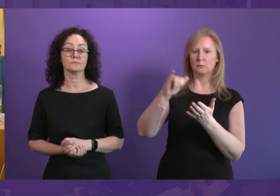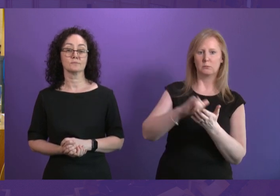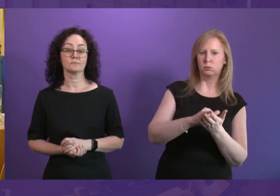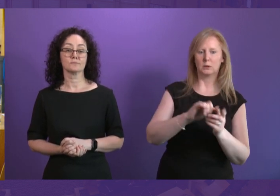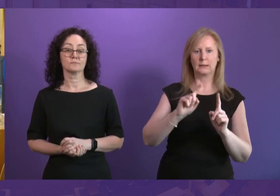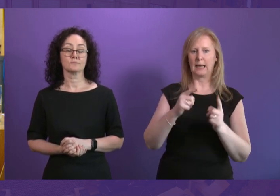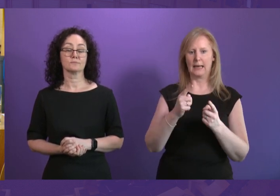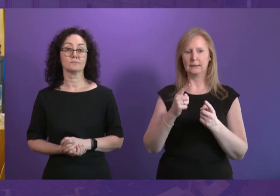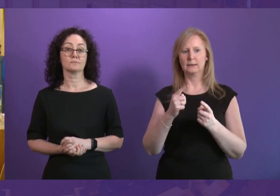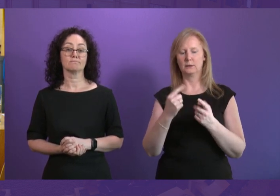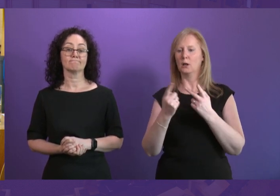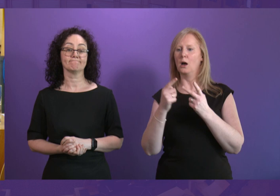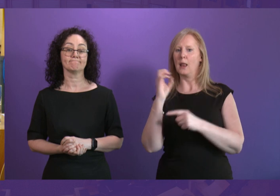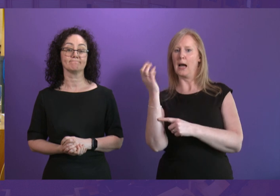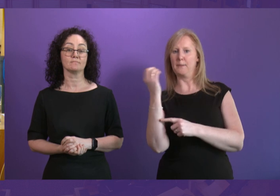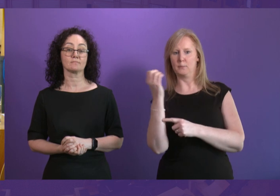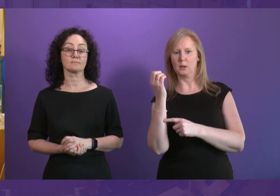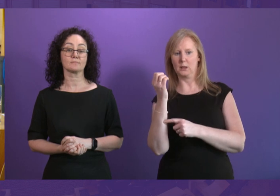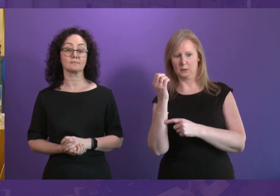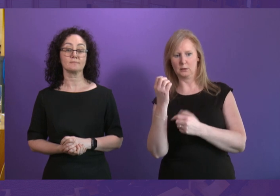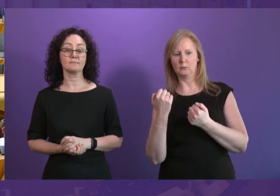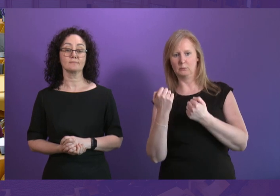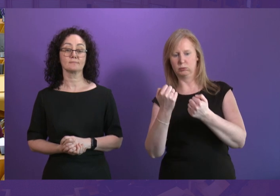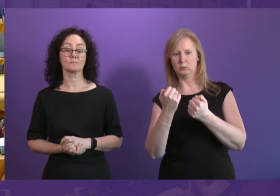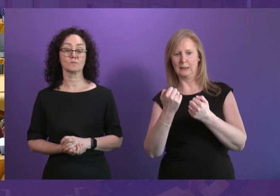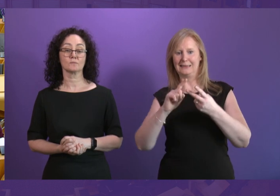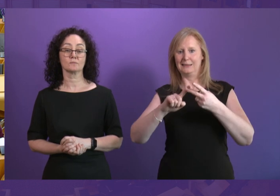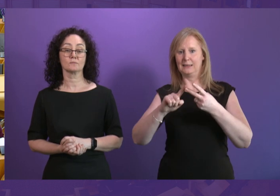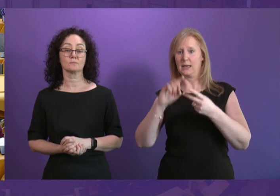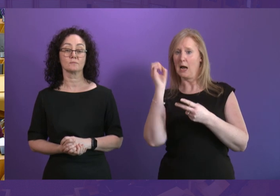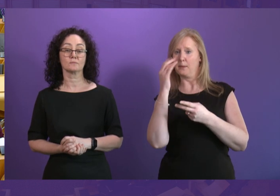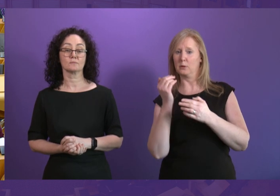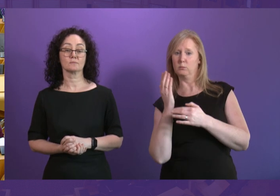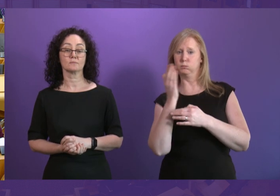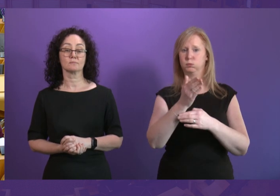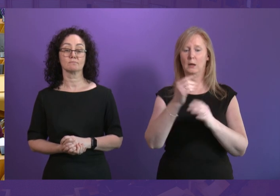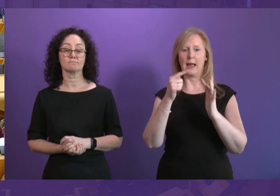too long to arrive. Therefore, a second ambulance resumed the journey to Inverness, where the second twin was born.